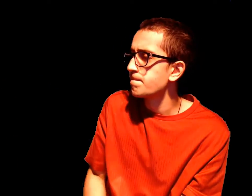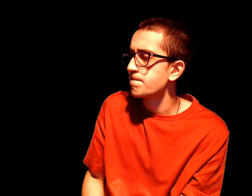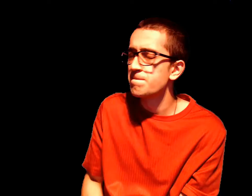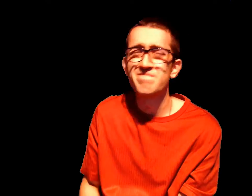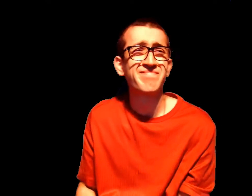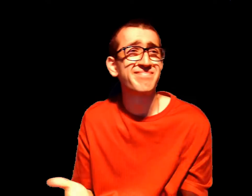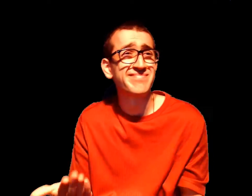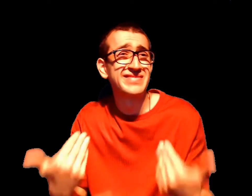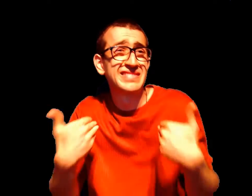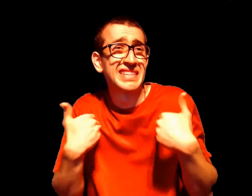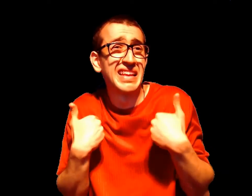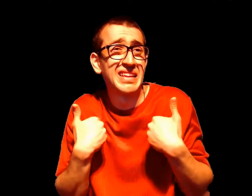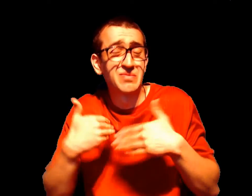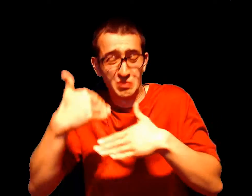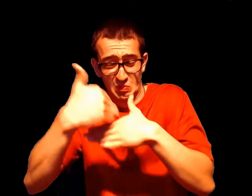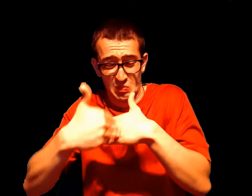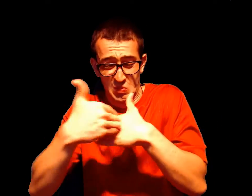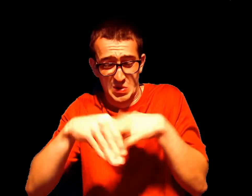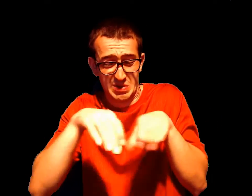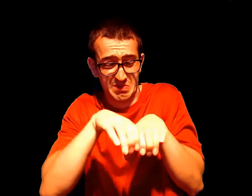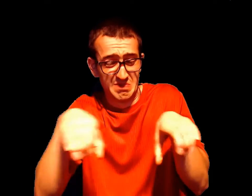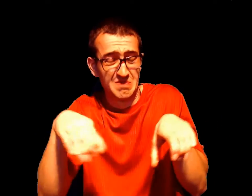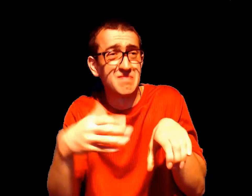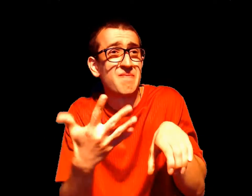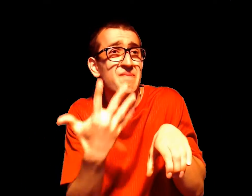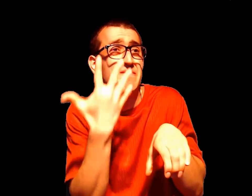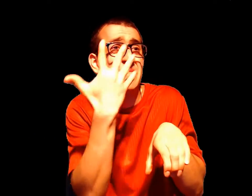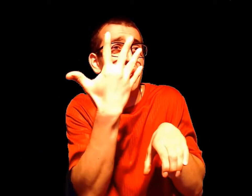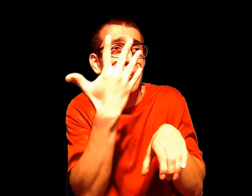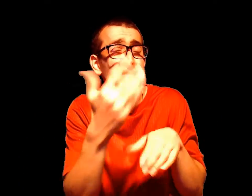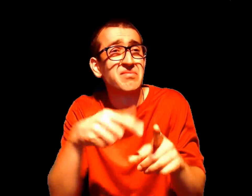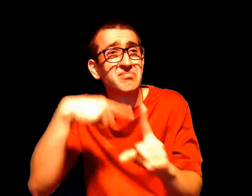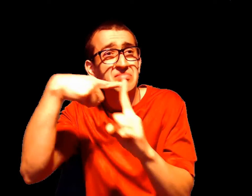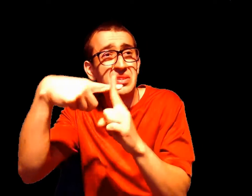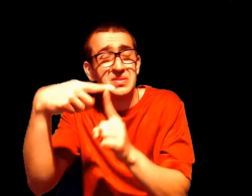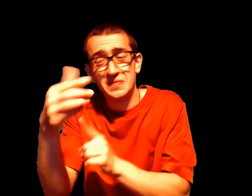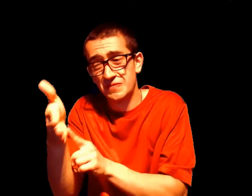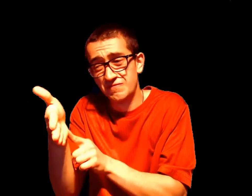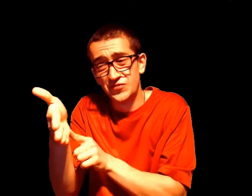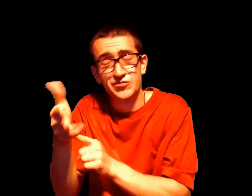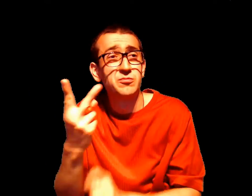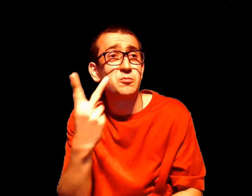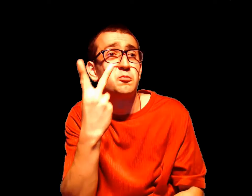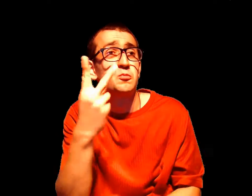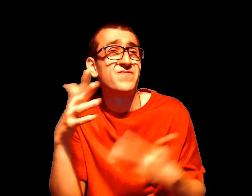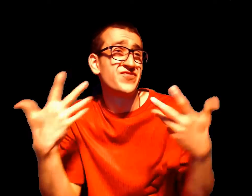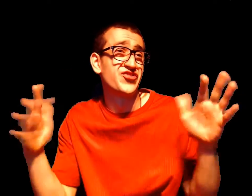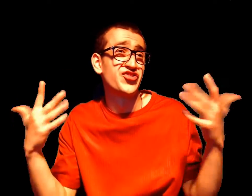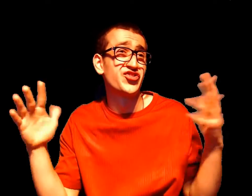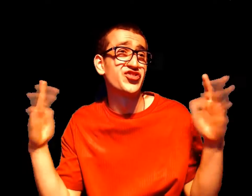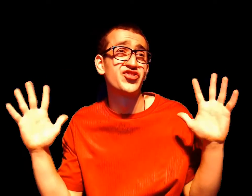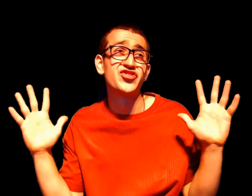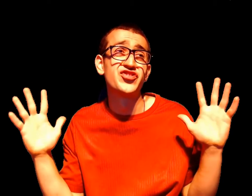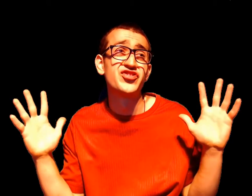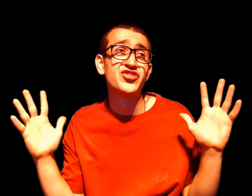But they said to him, “Five loaves and two fish are all we have here.”